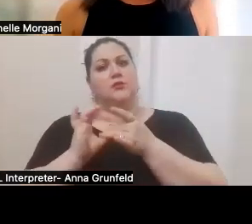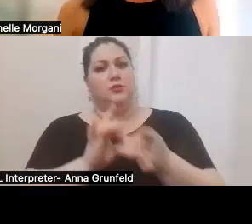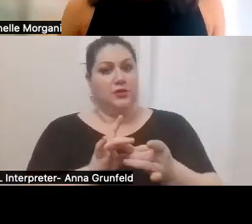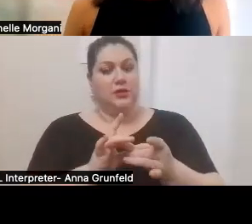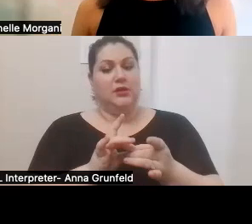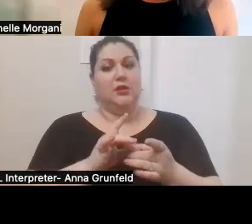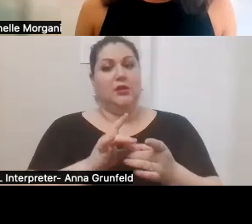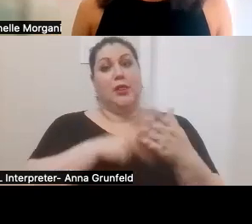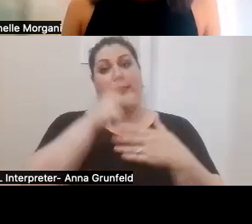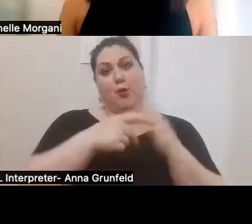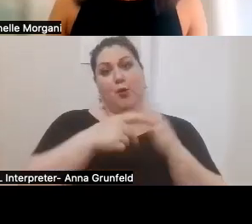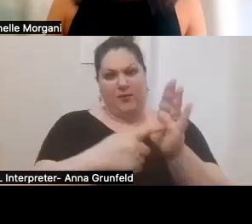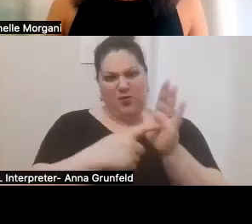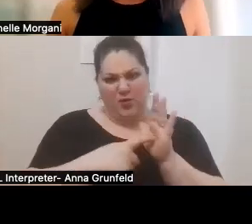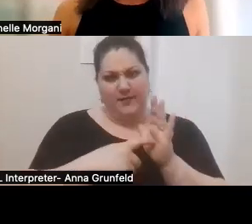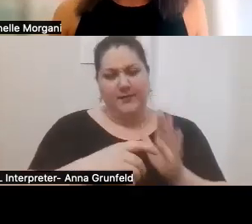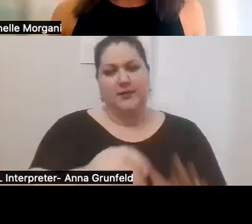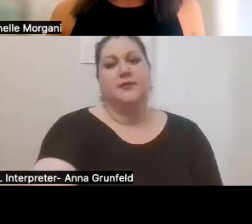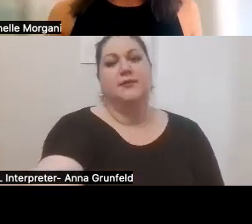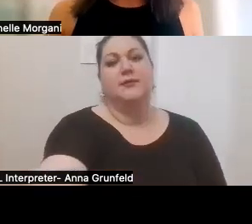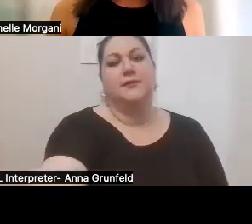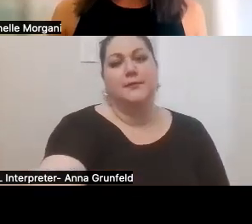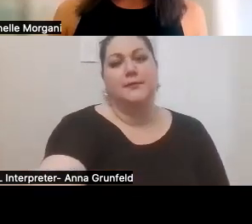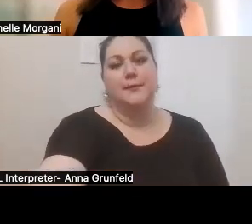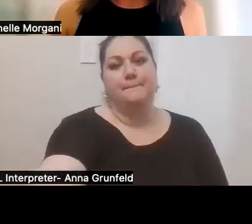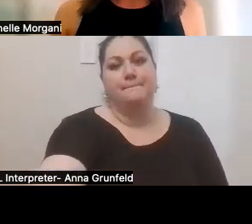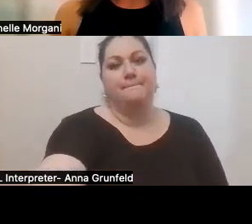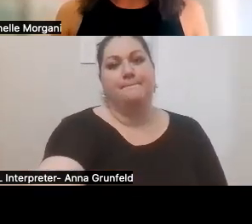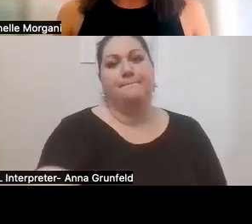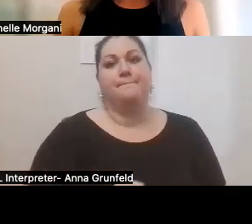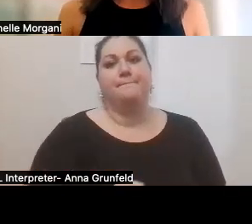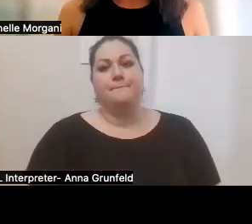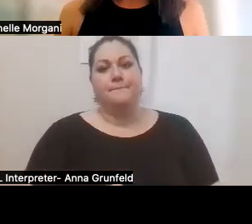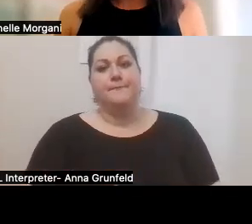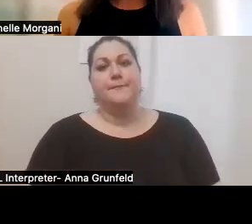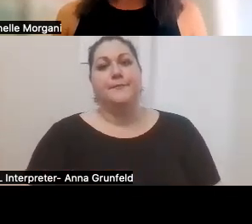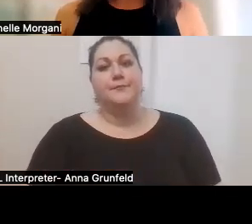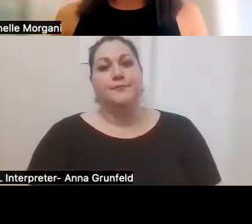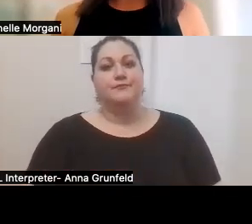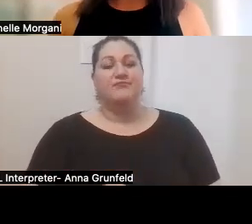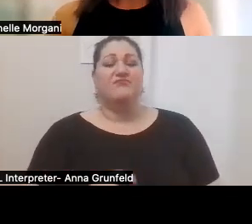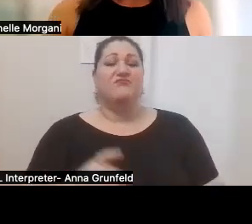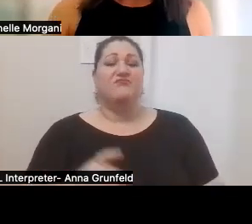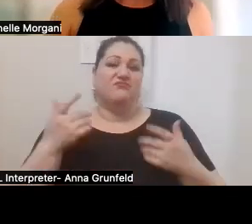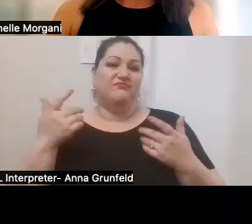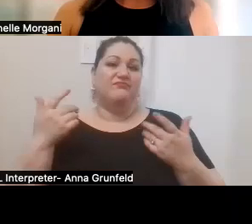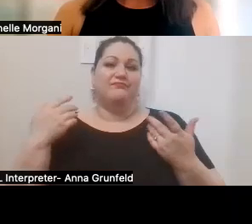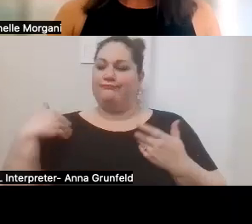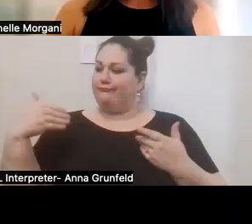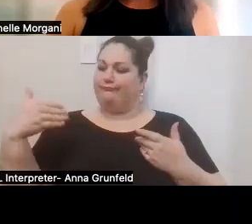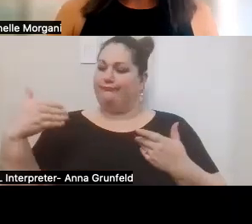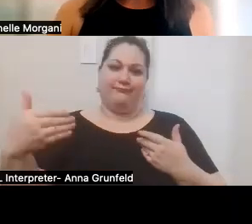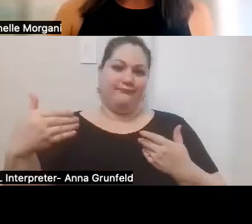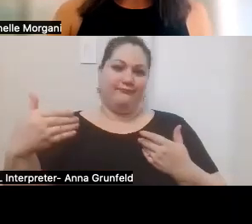it's very again, just reiterating what we've heard a lot of over the last three days is the collaborative process between accessibility offices